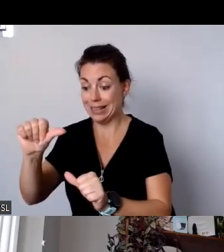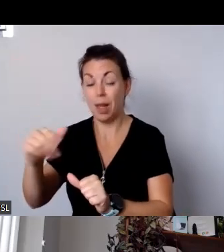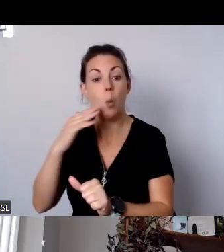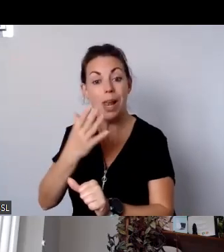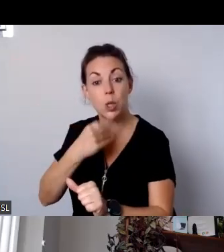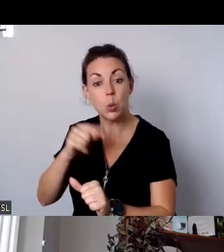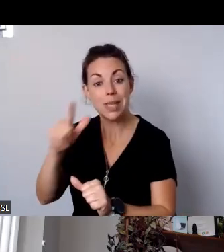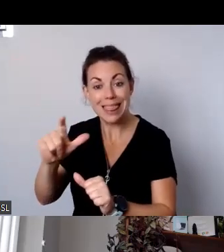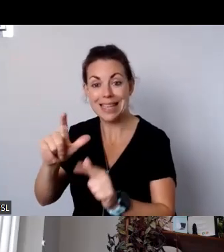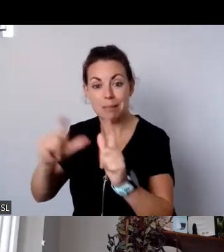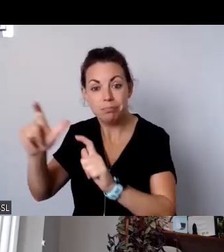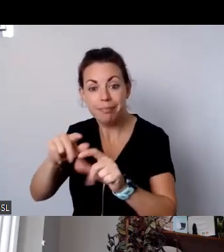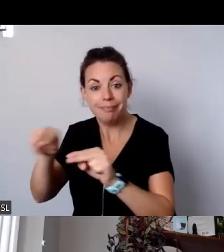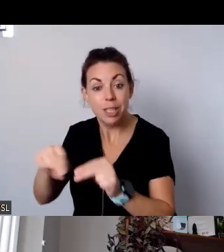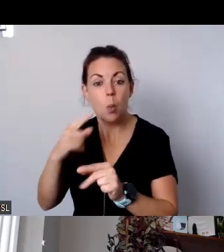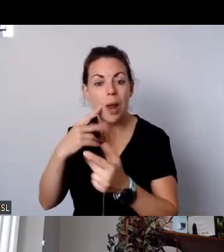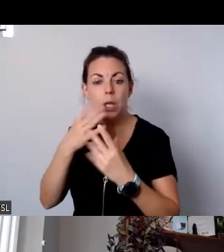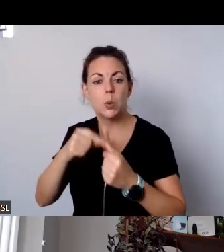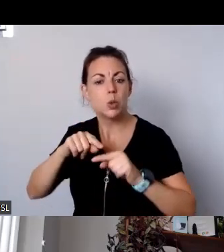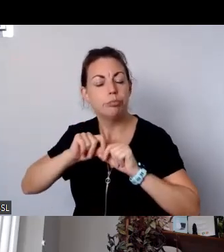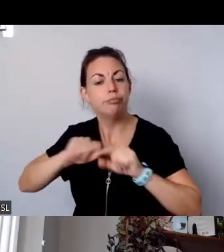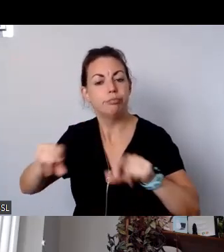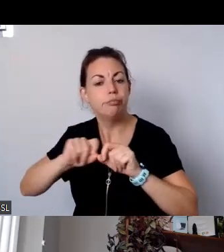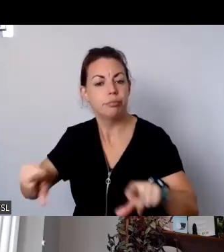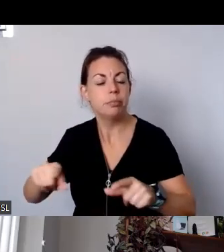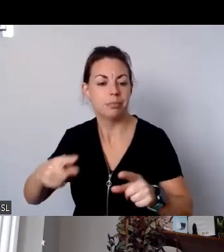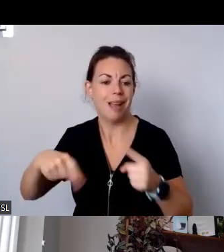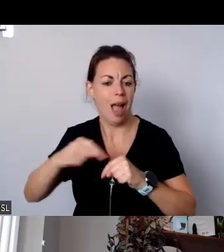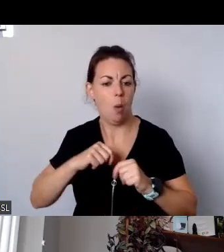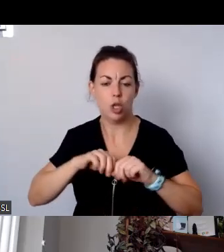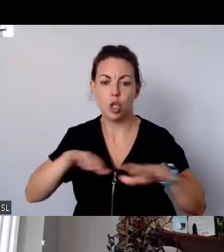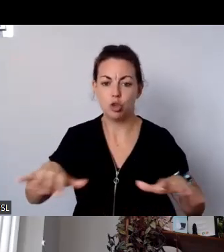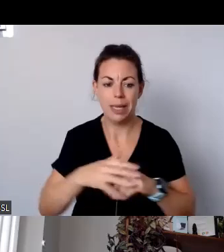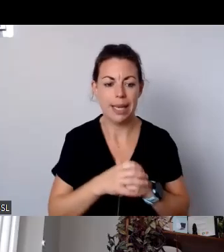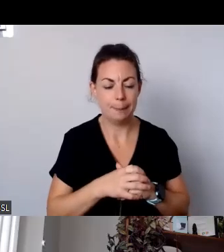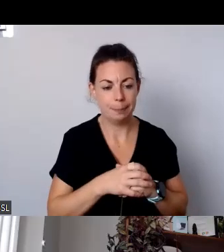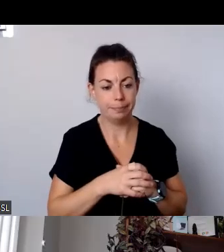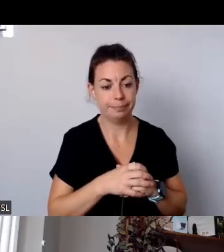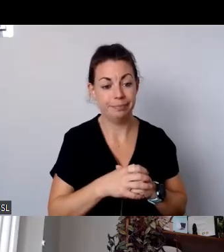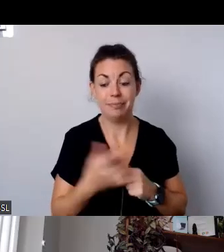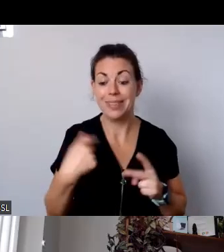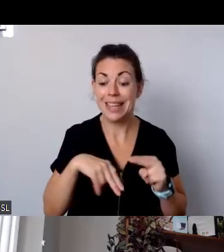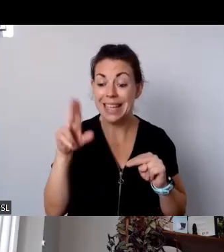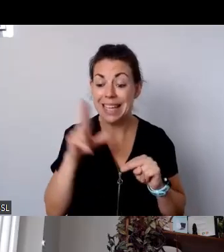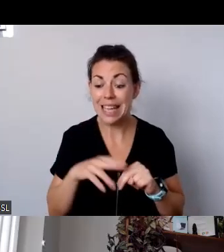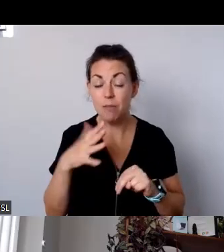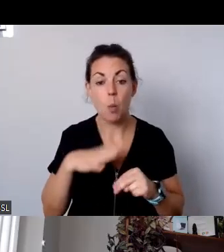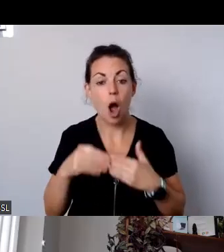If you would like to see some more detailed guidance on category-specific questions, you can find all of them